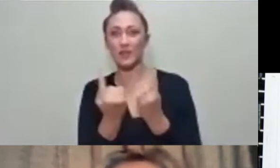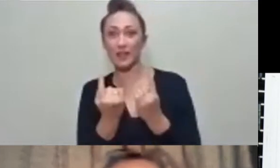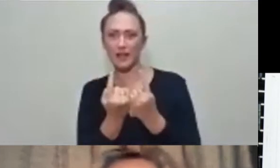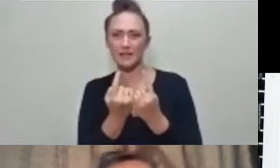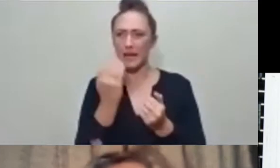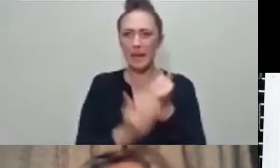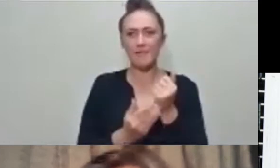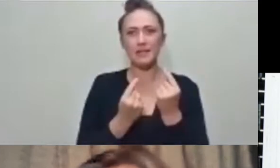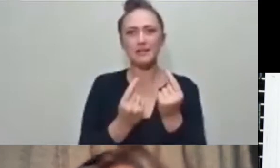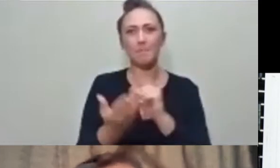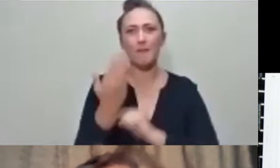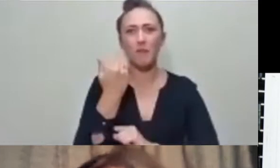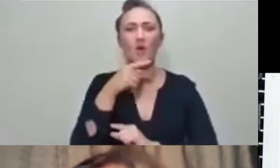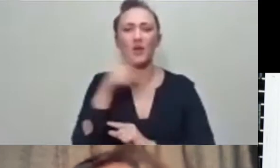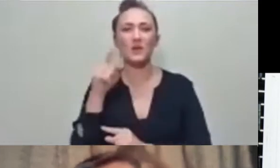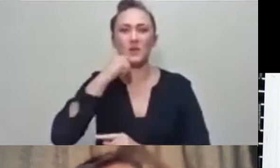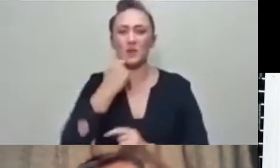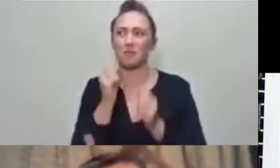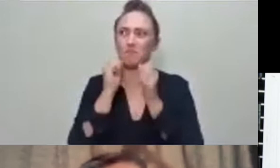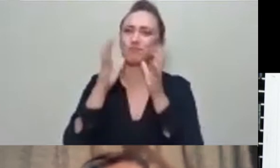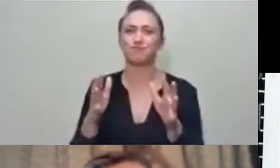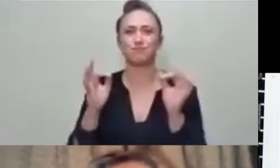then I think you are going to have an awesome time like I did.